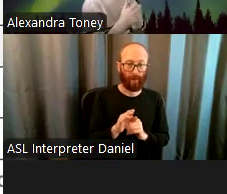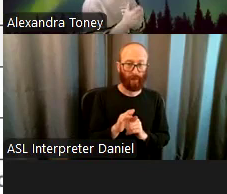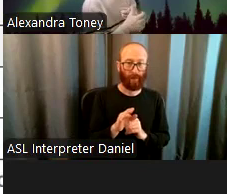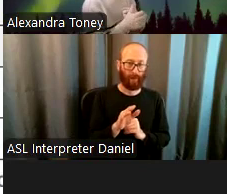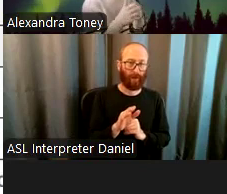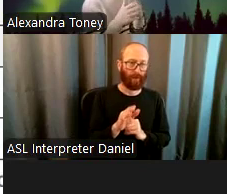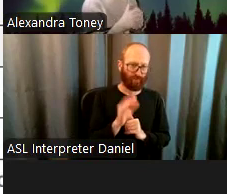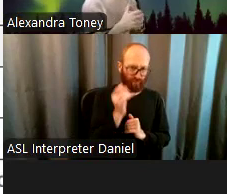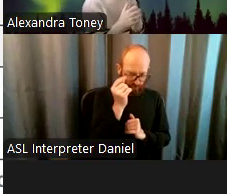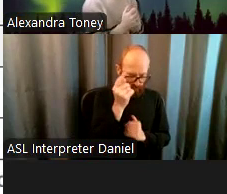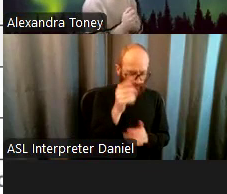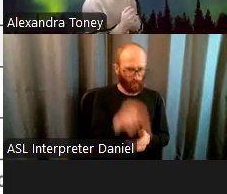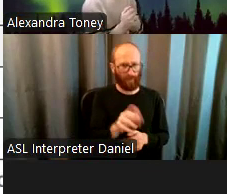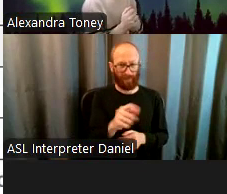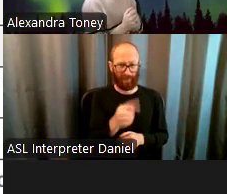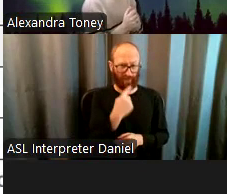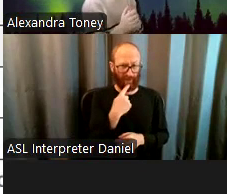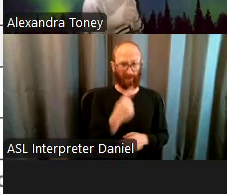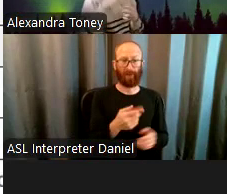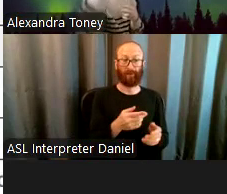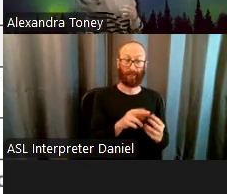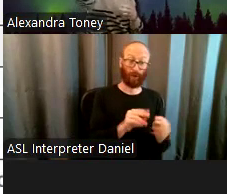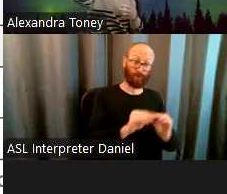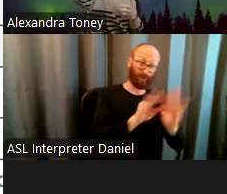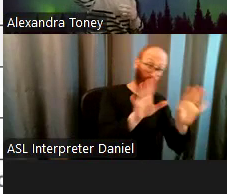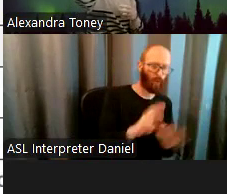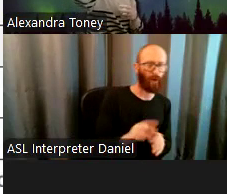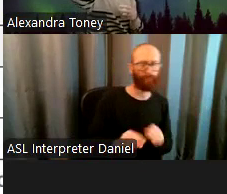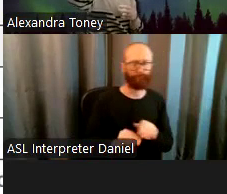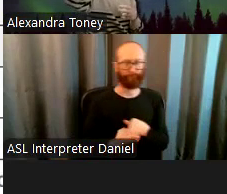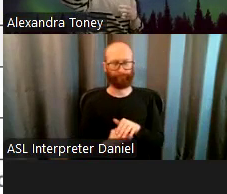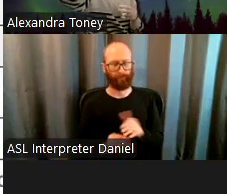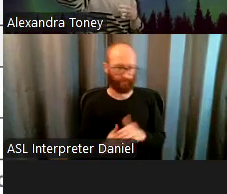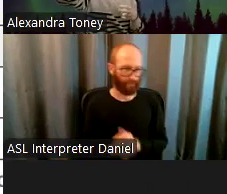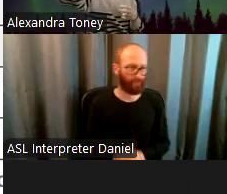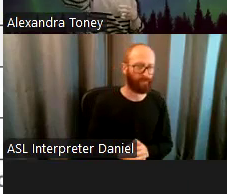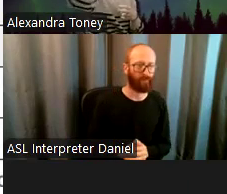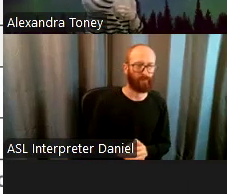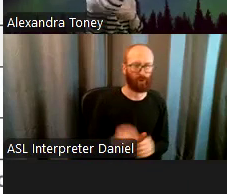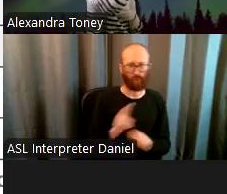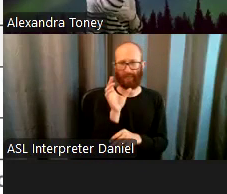explicitly or through inference. Then you'll see on the far right side that